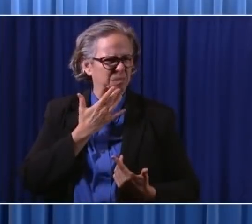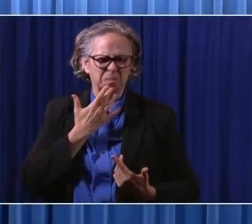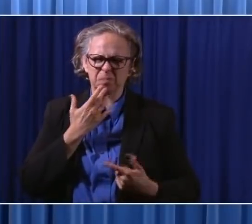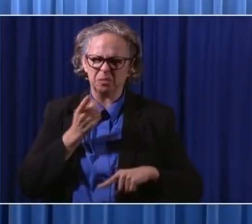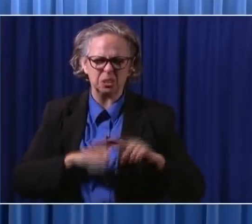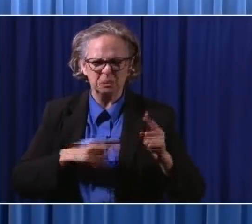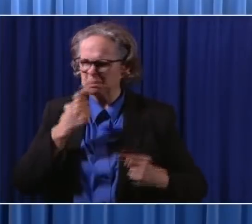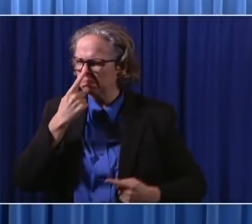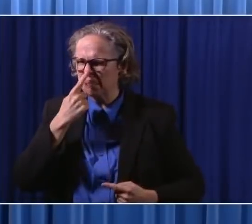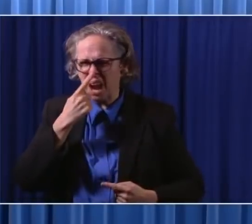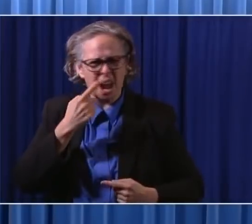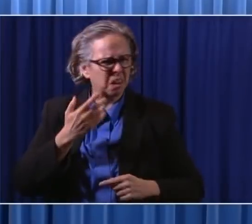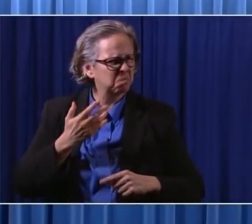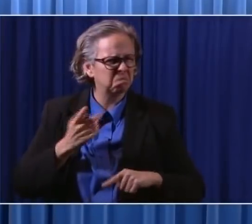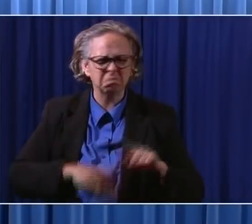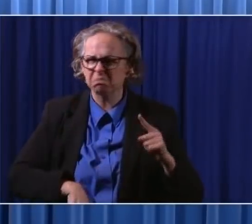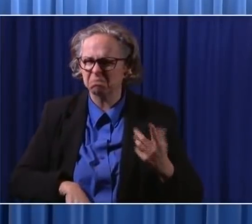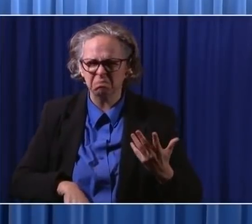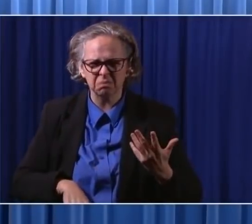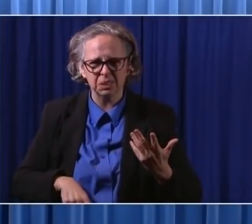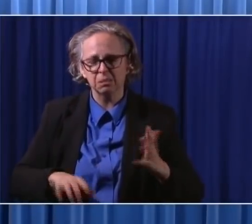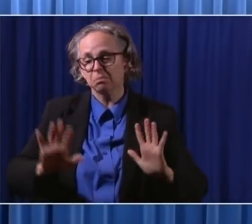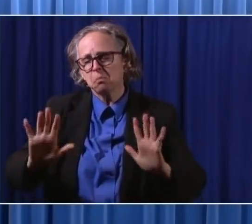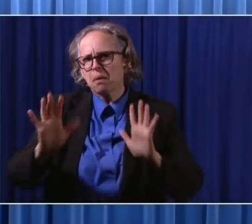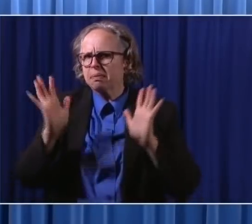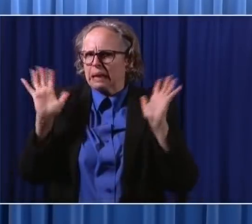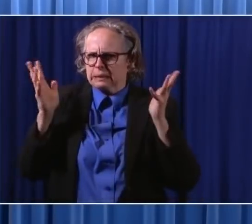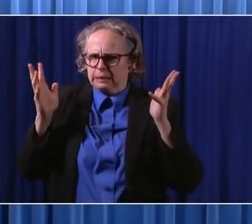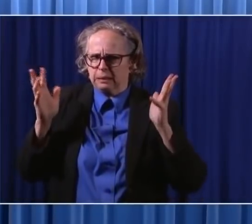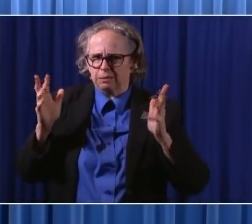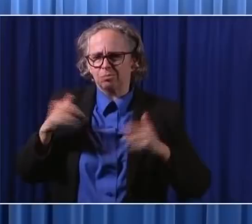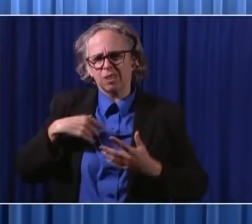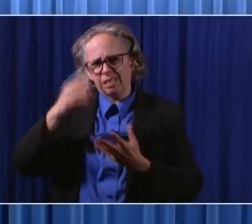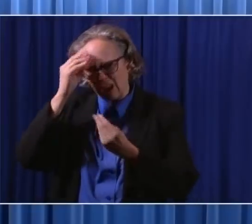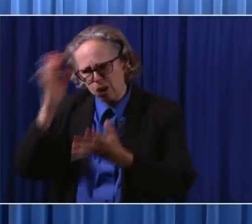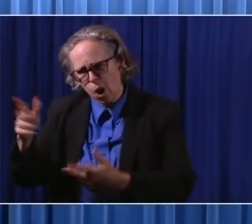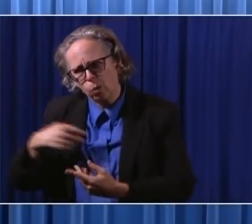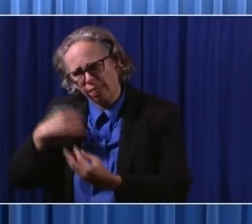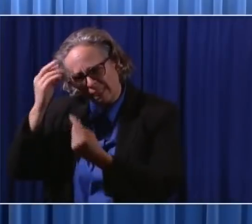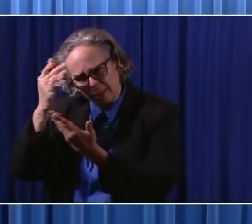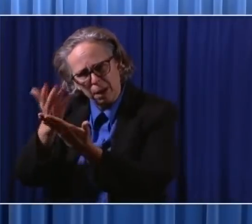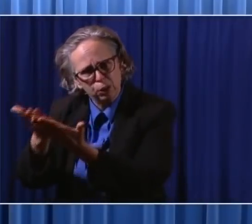IS CERTAINLY IN OUR PRAYERS. SHE POSTED VIDEO LAST NIGHT AND SAID FORTUNATELY, HER SYMPTOMS ARE MILD. SHE HAD A COUGH AND LOST HER SENSE OF TASTE AND SMELL.